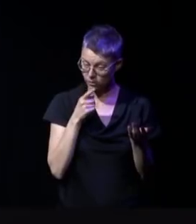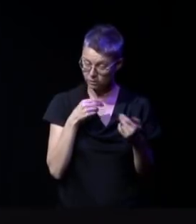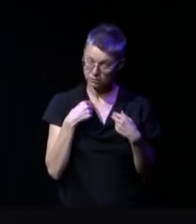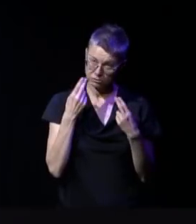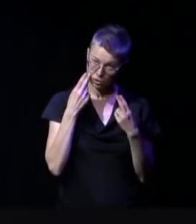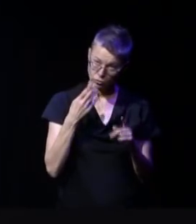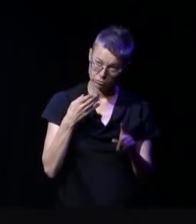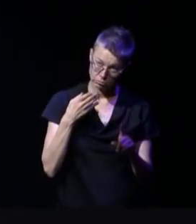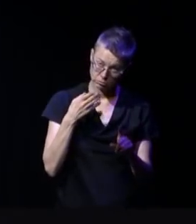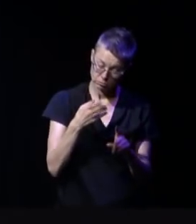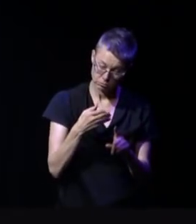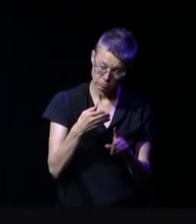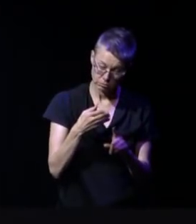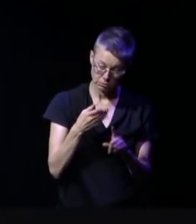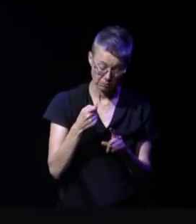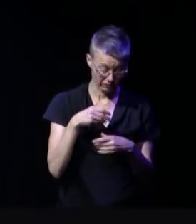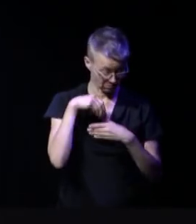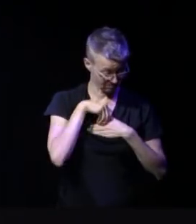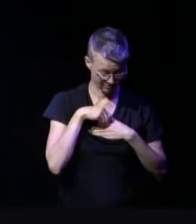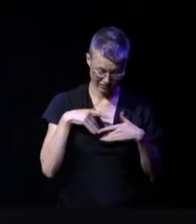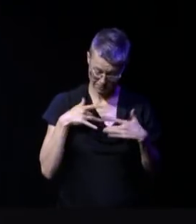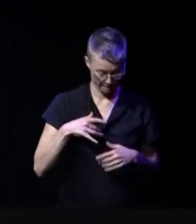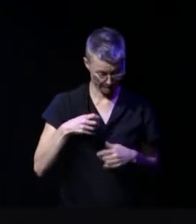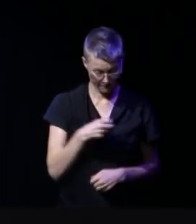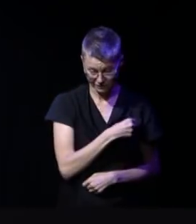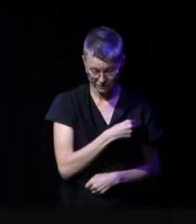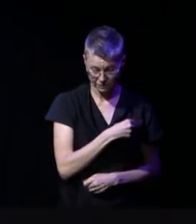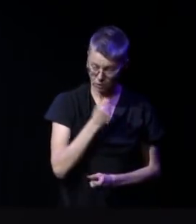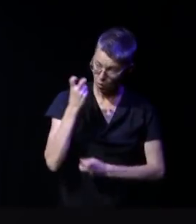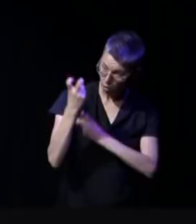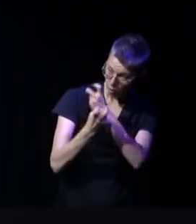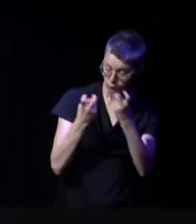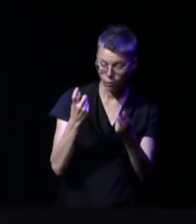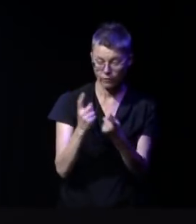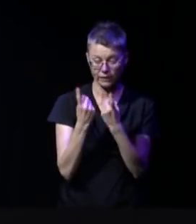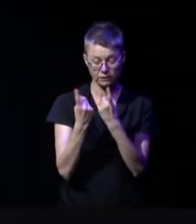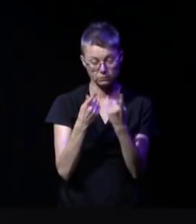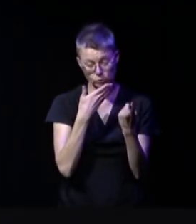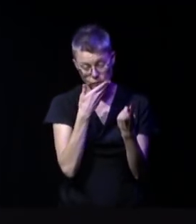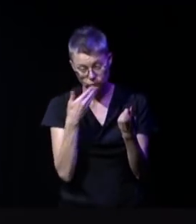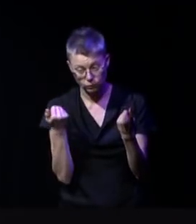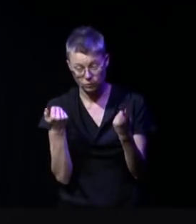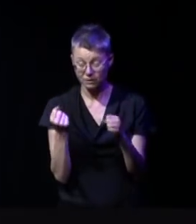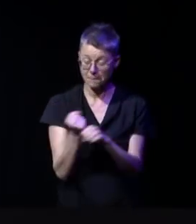so far as to call it a biological imperative to seek and create and perhaps even worship beauty.